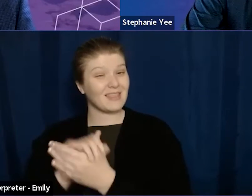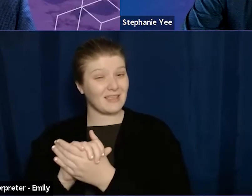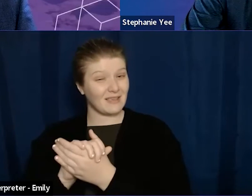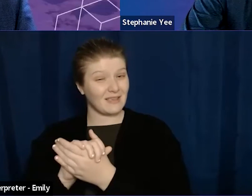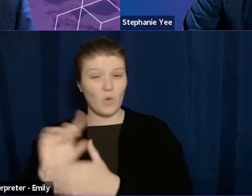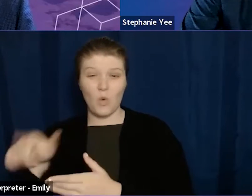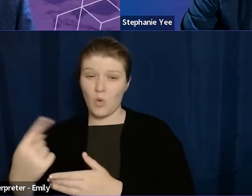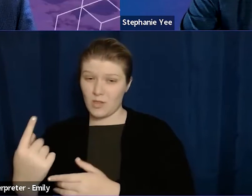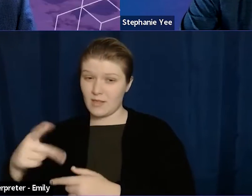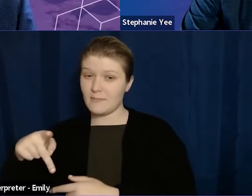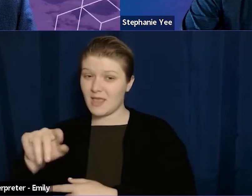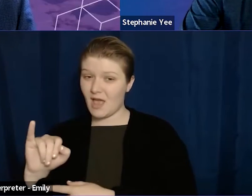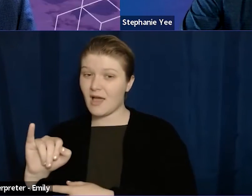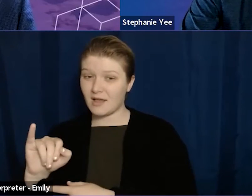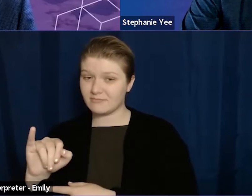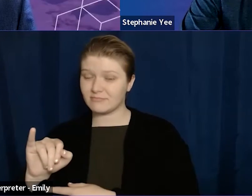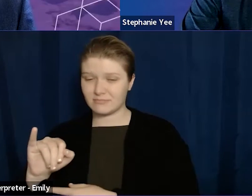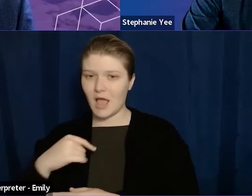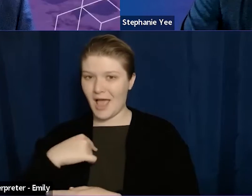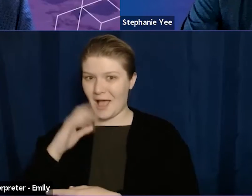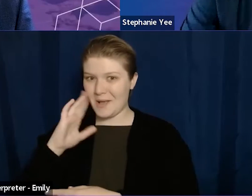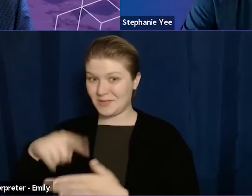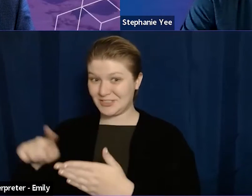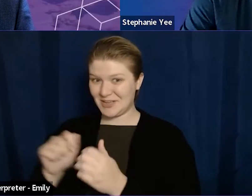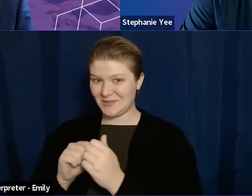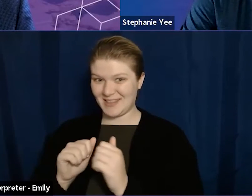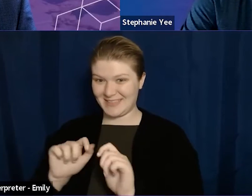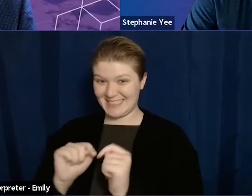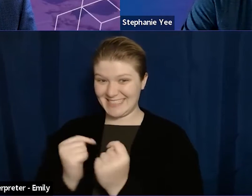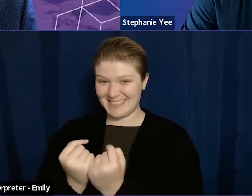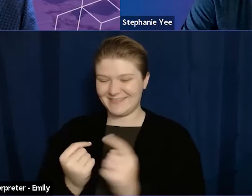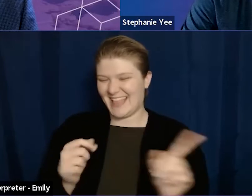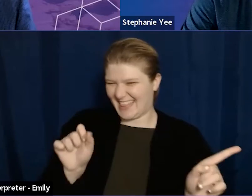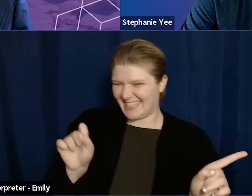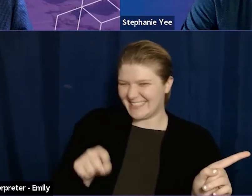I'm checking with my team to see Jeremy Leffler: Yeah, that's right. Stephanie Yee: All right.